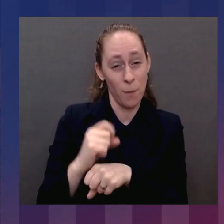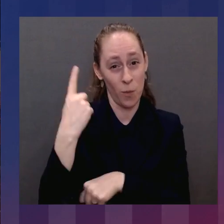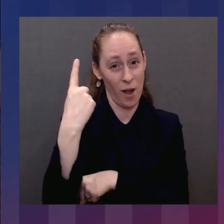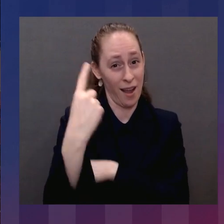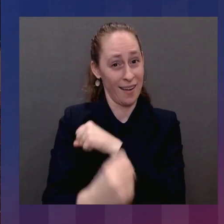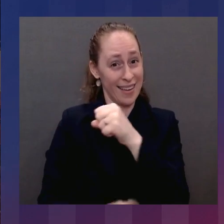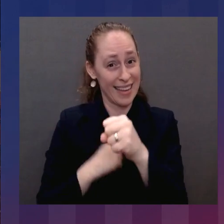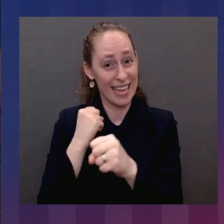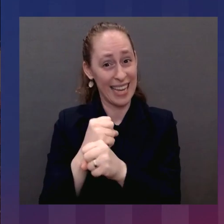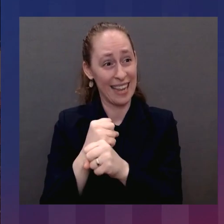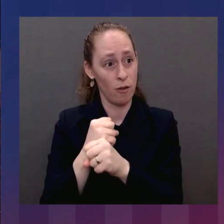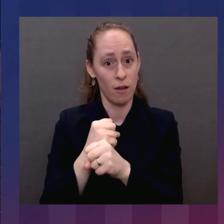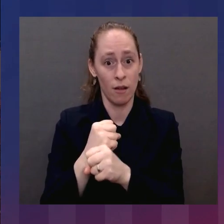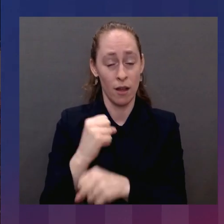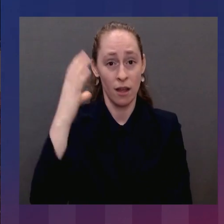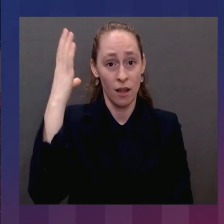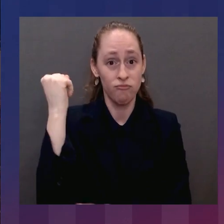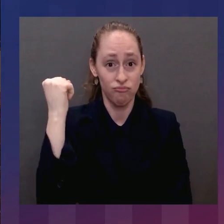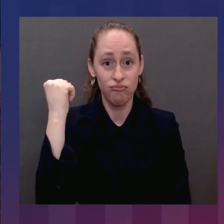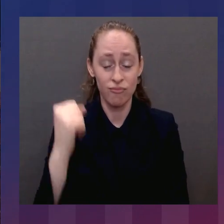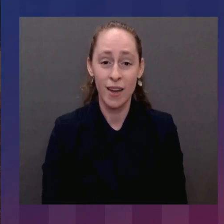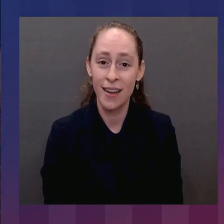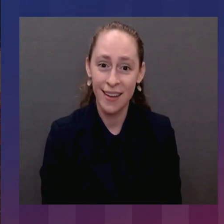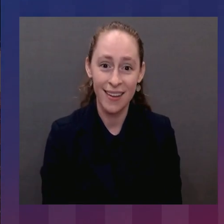than ever before in the history of the United States America.